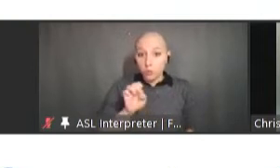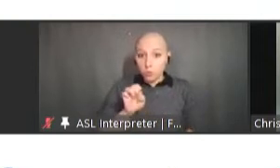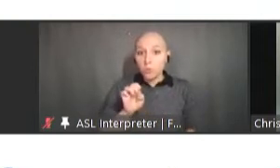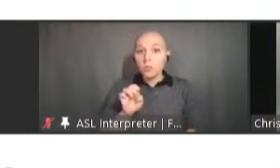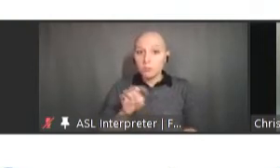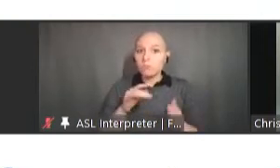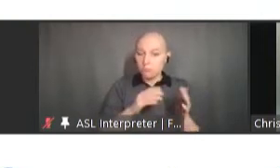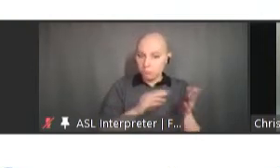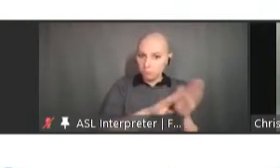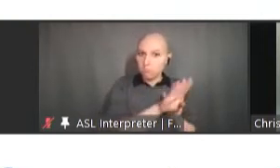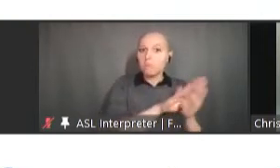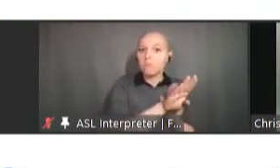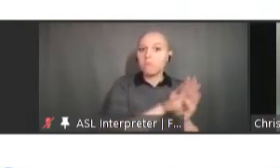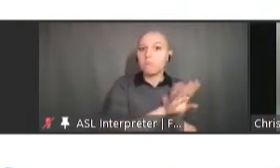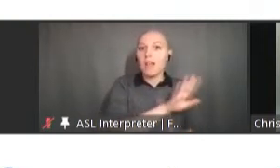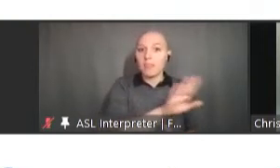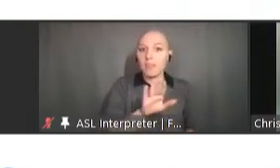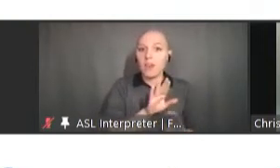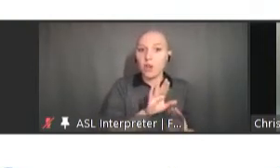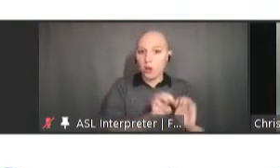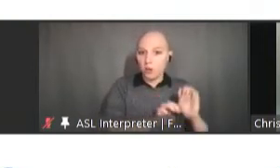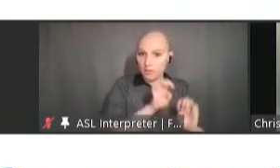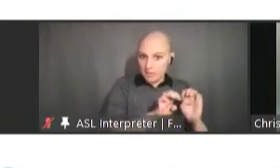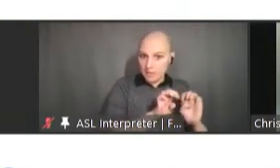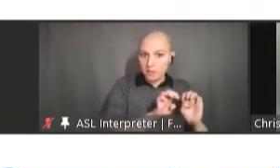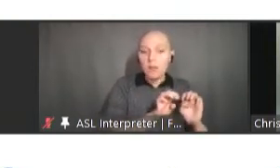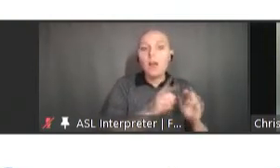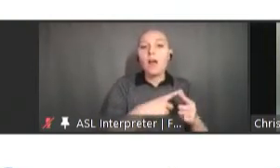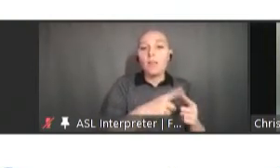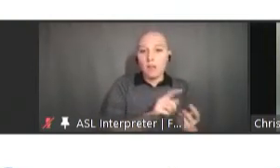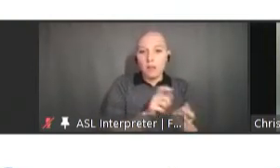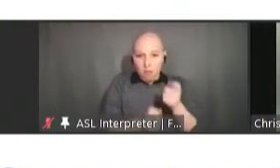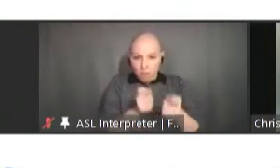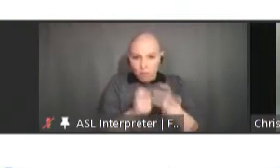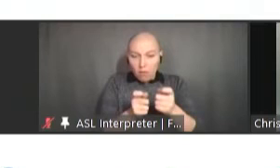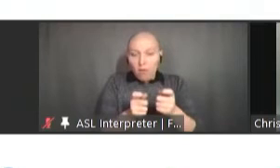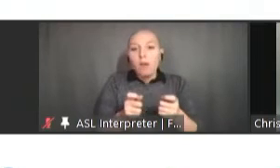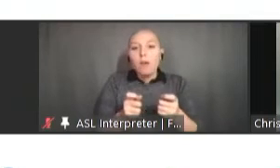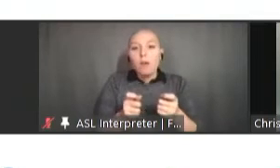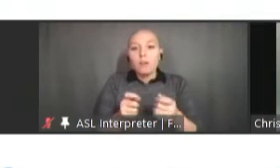these assays were calibrated to demonstrate that results generated on one platform could directly